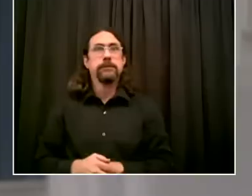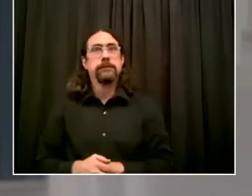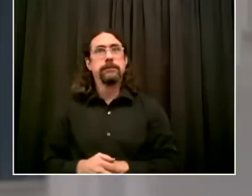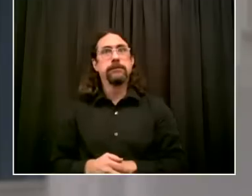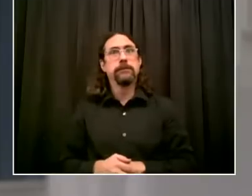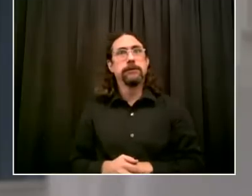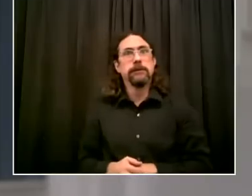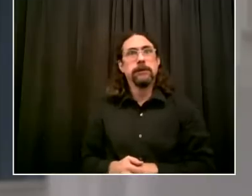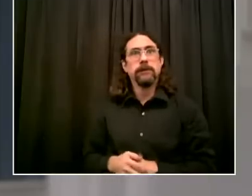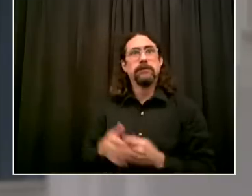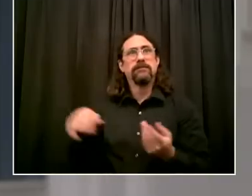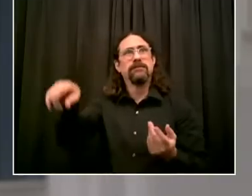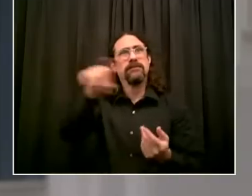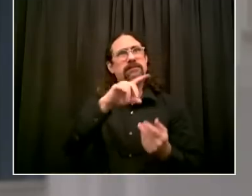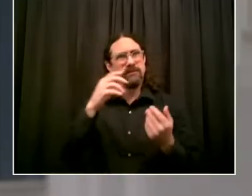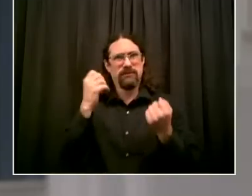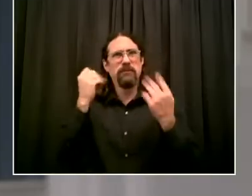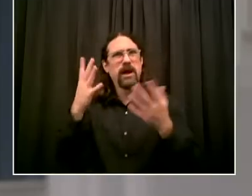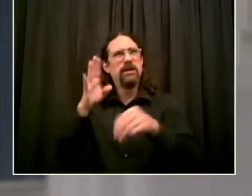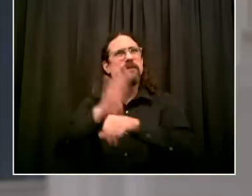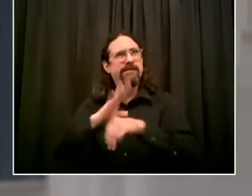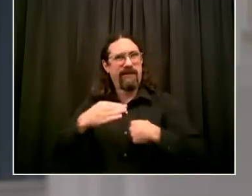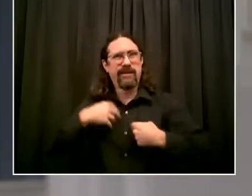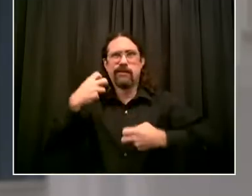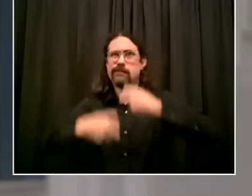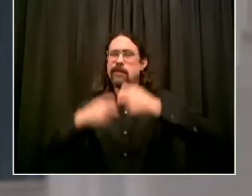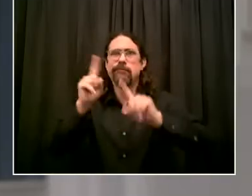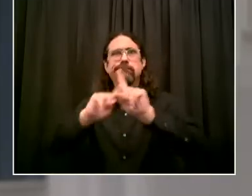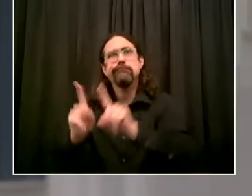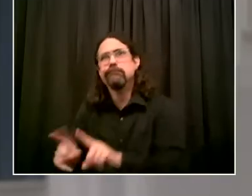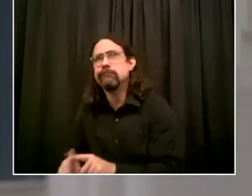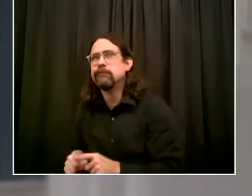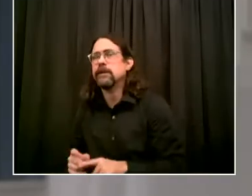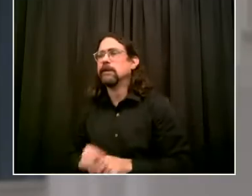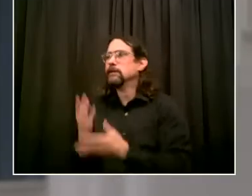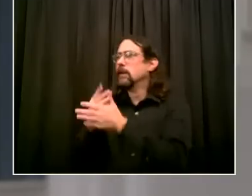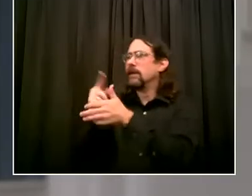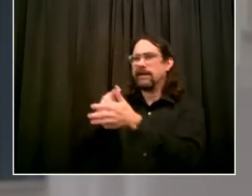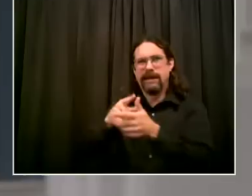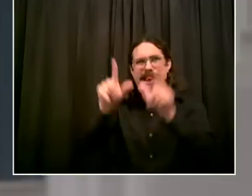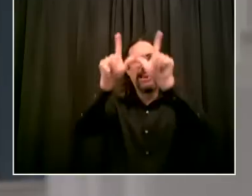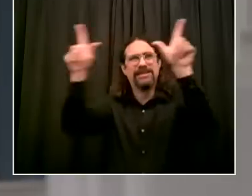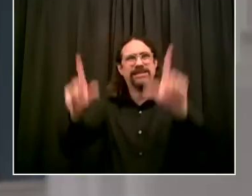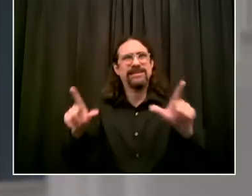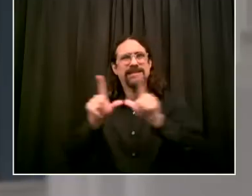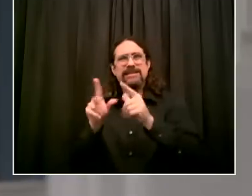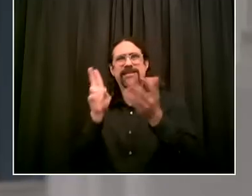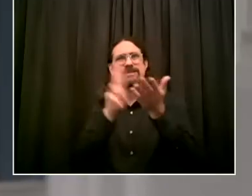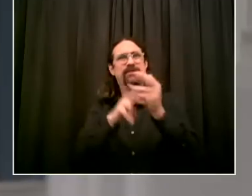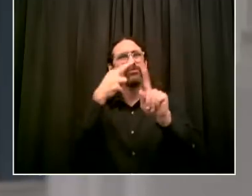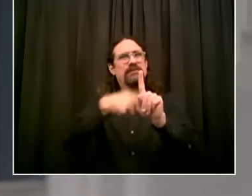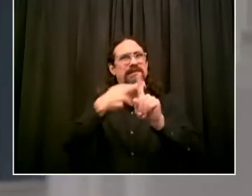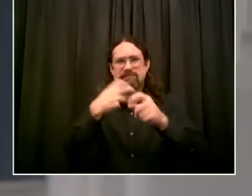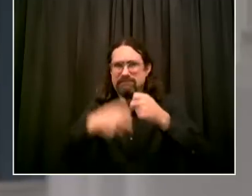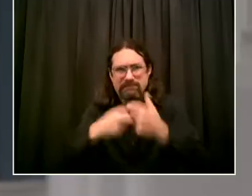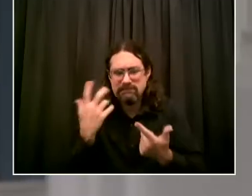THE PROGRAM. YOU ARE THE HIGHEST PRIORITY IN THE CITY. WE WANT TO MAKE